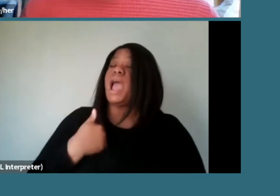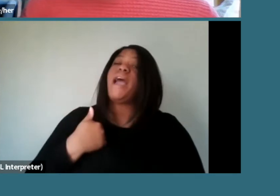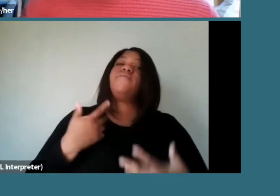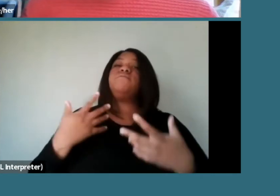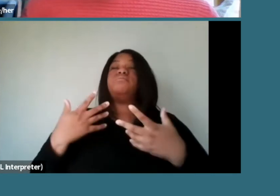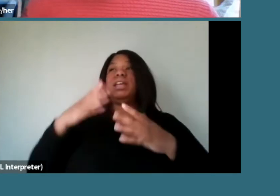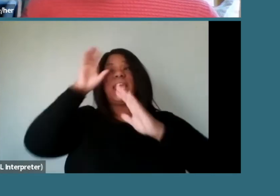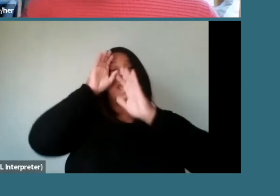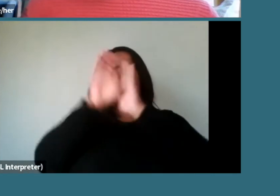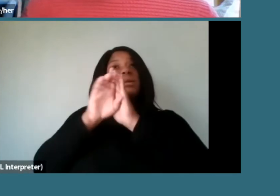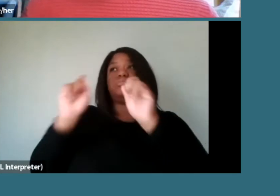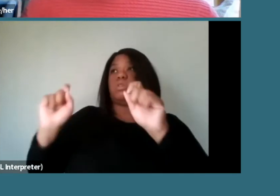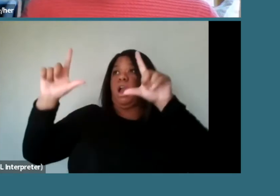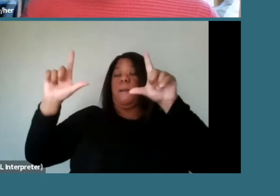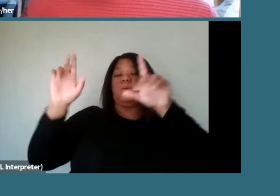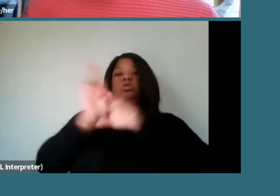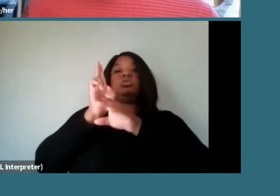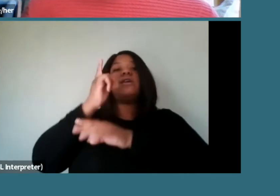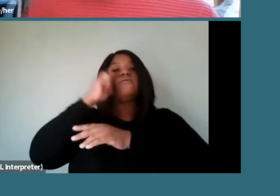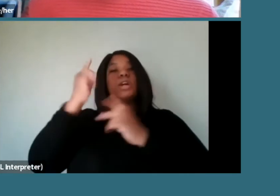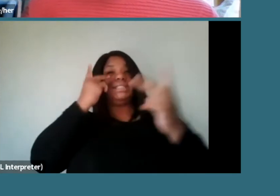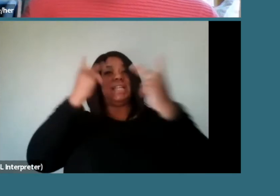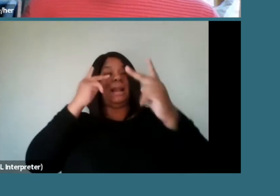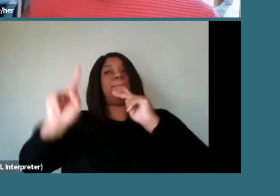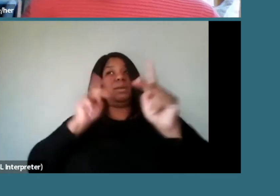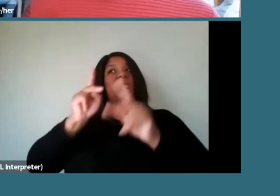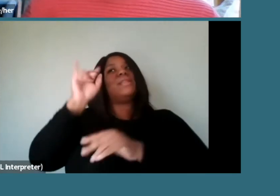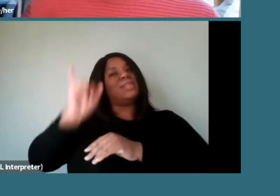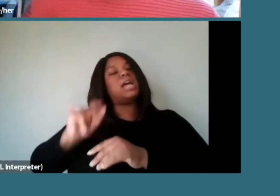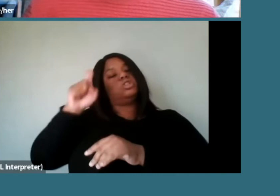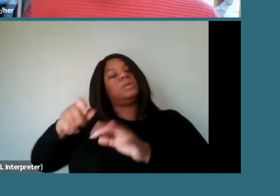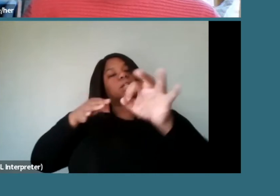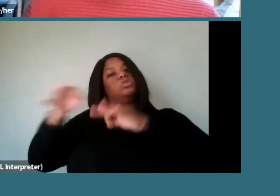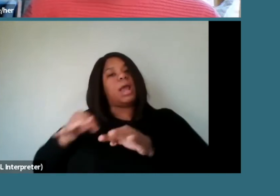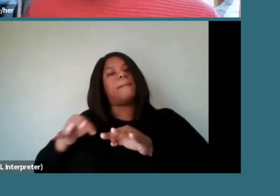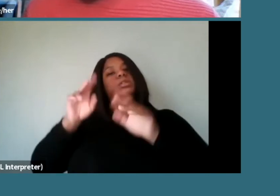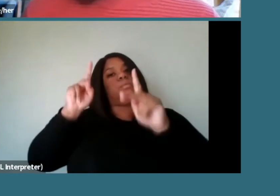it for people who are sighted, then that should be described to the person who is blind in that space.